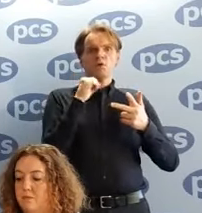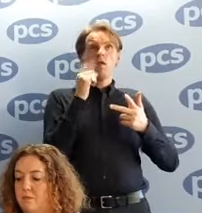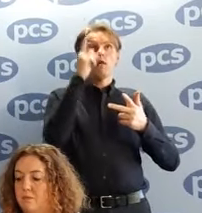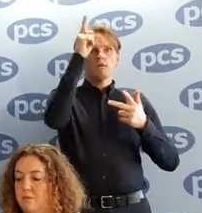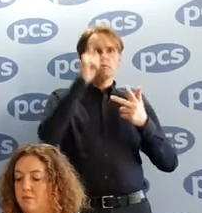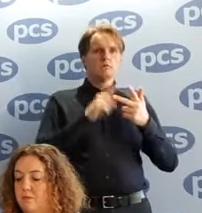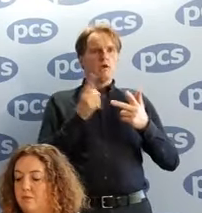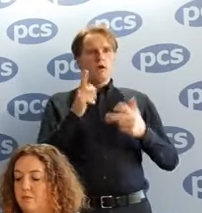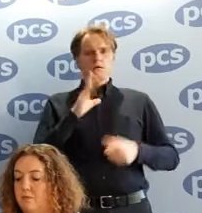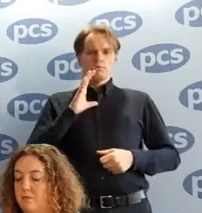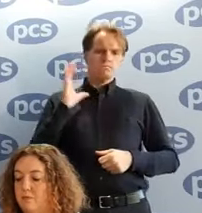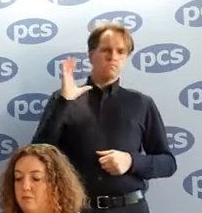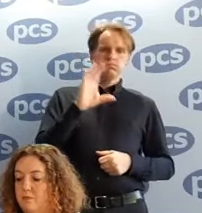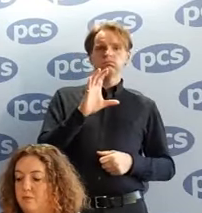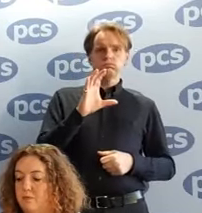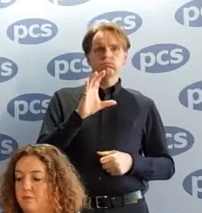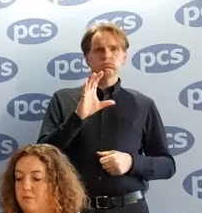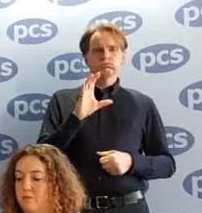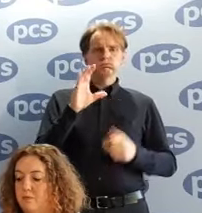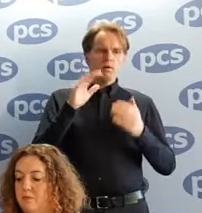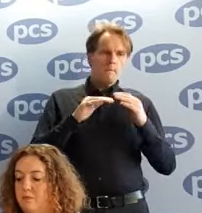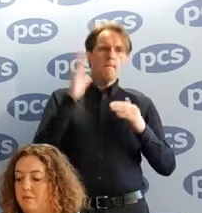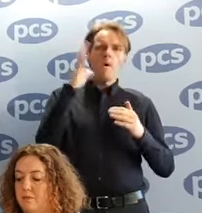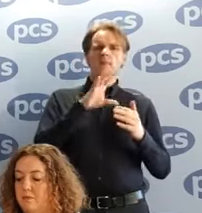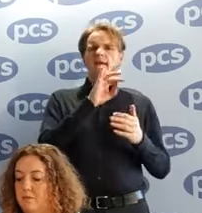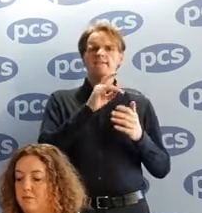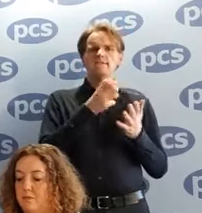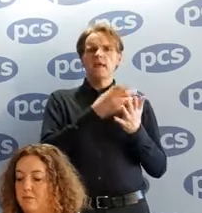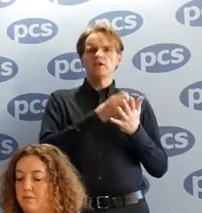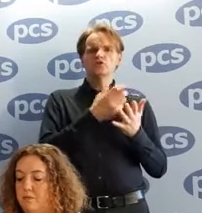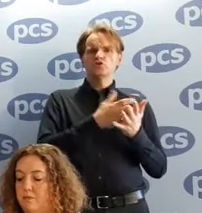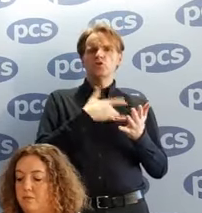to put funded pay raises above inflation so they need to do that and I believe